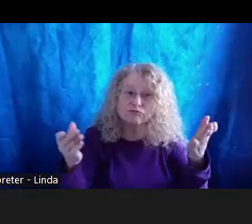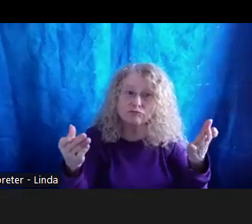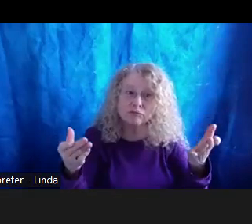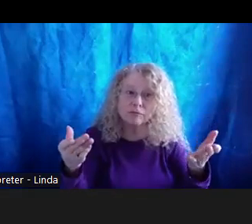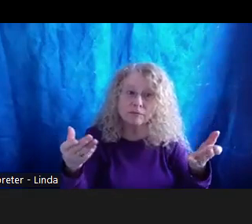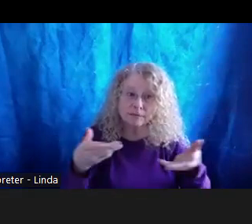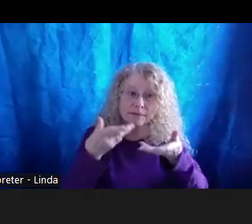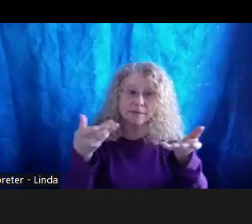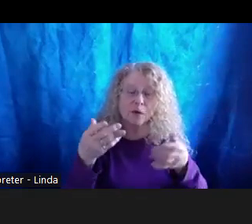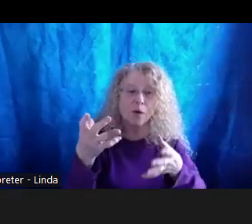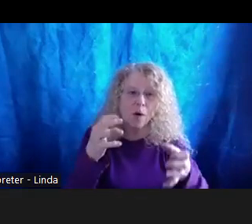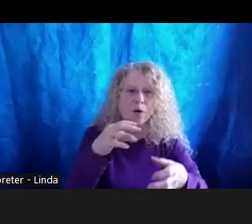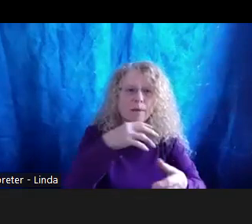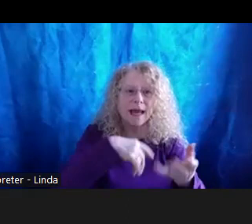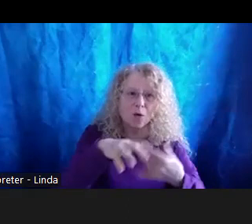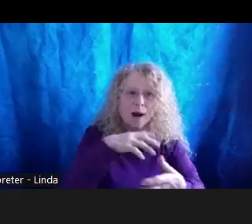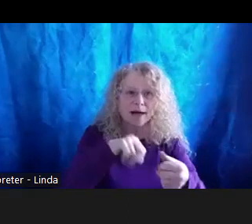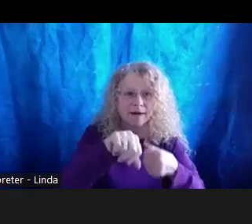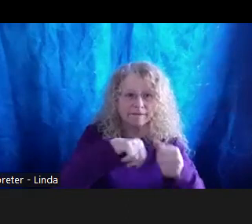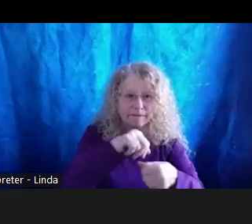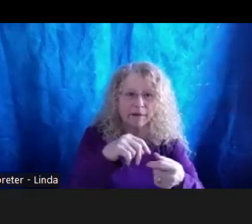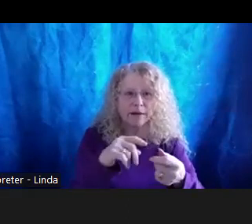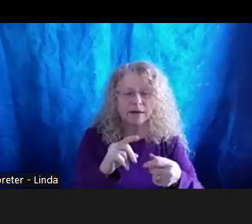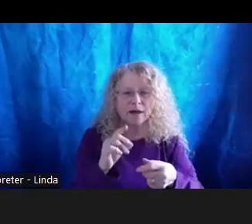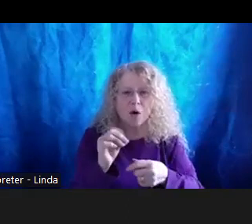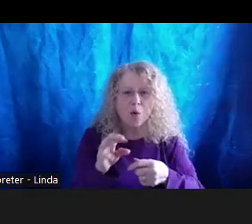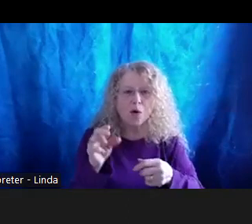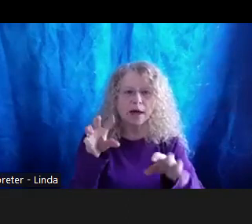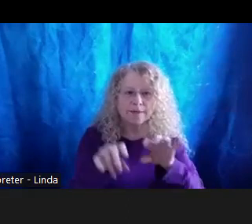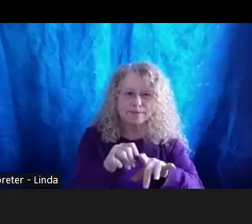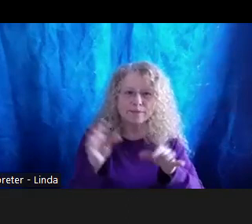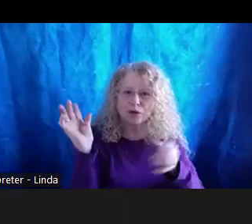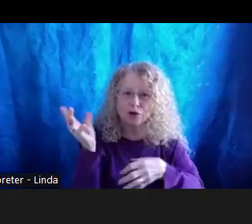BE INTERACTIVE, OR YOU CAN PUT IT INTO THE CHAT AND WE'LL MAKE SURE THAT WE ADDRESS ANY